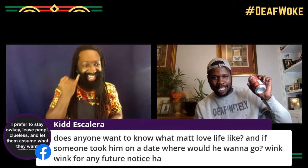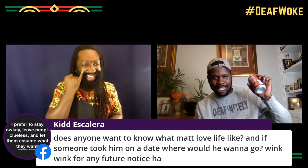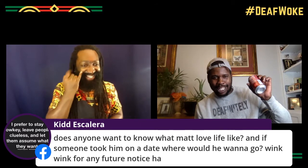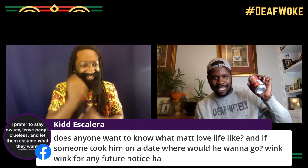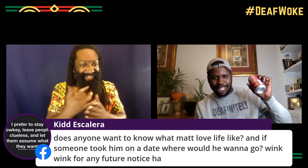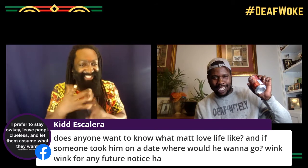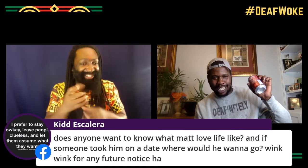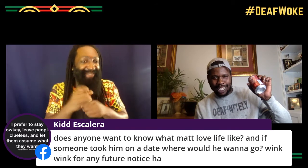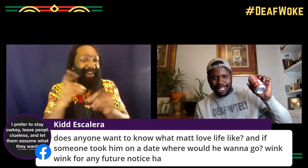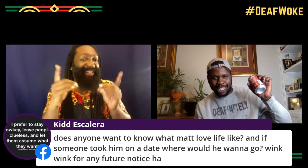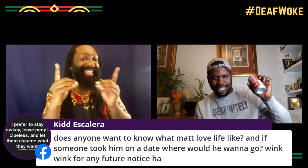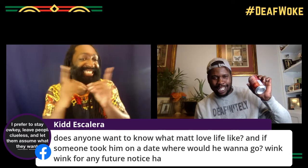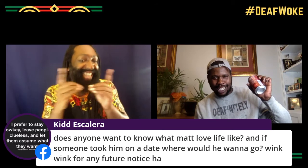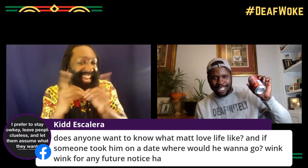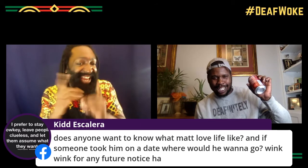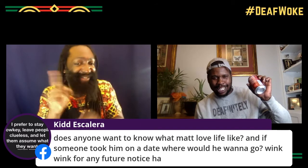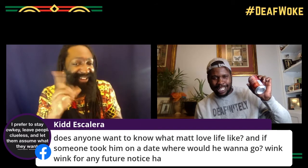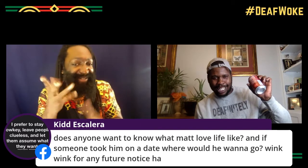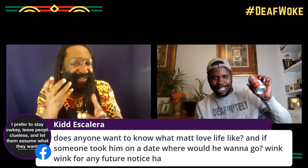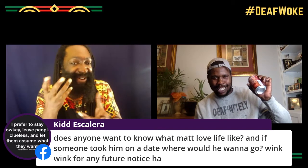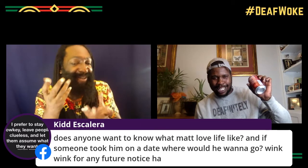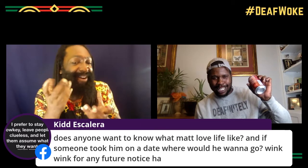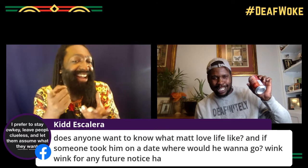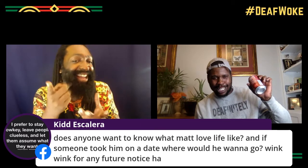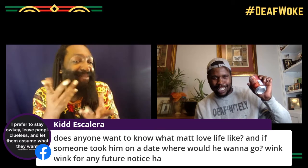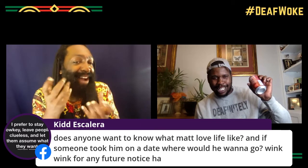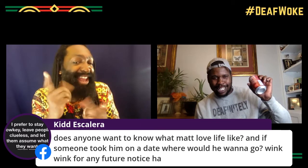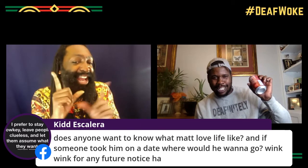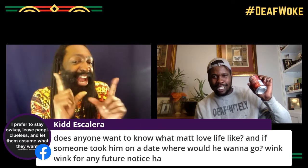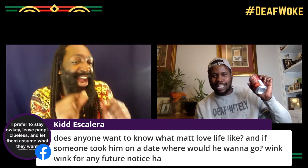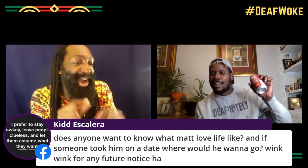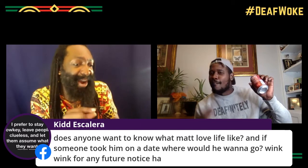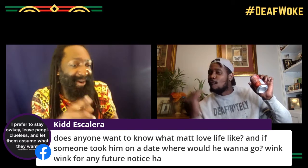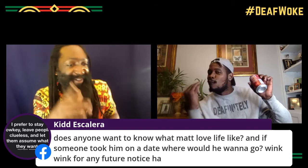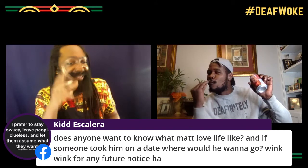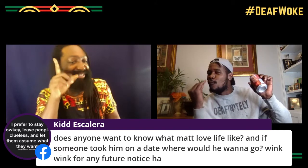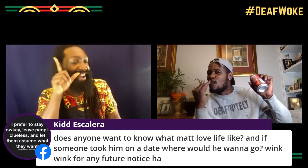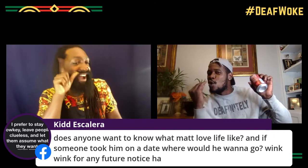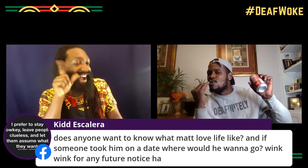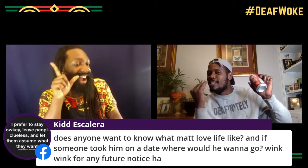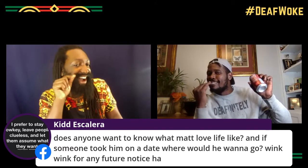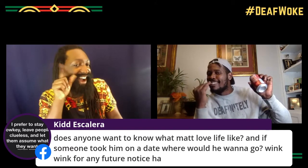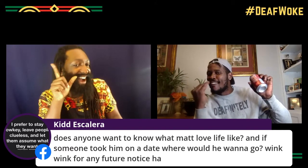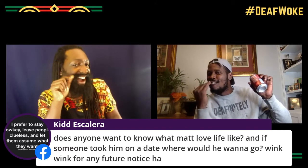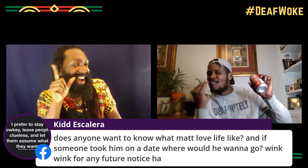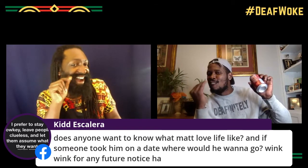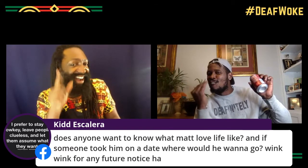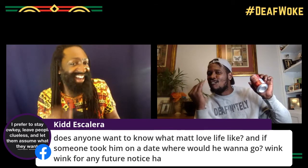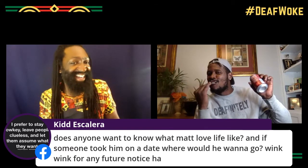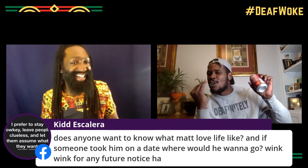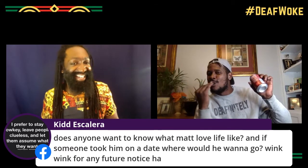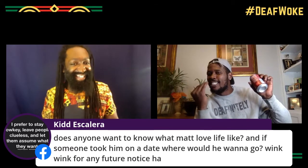I wanna know about you love. If someone took you out on a date, where would you want to go?